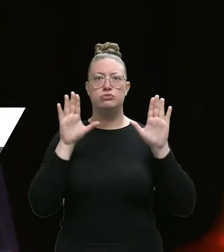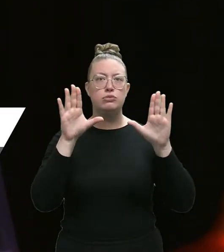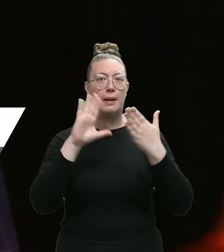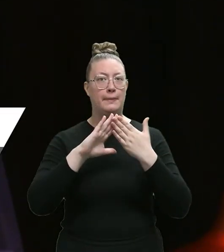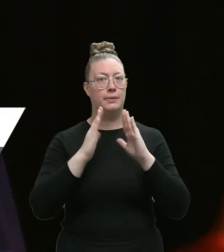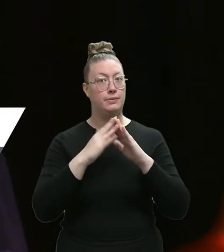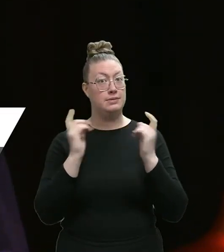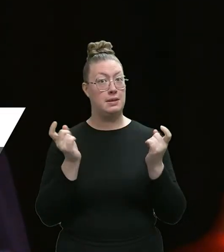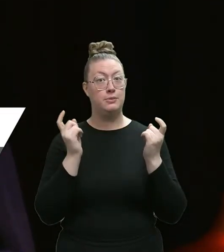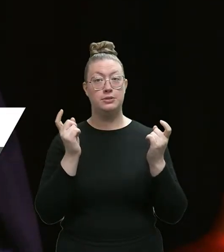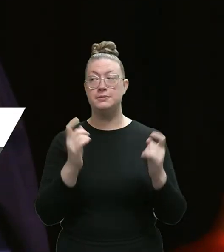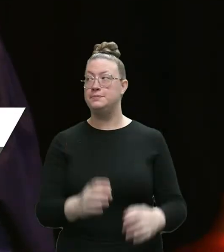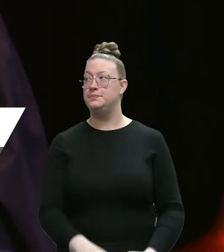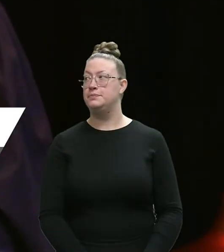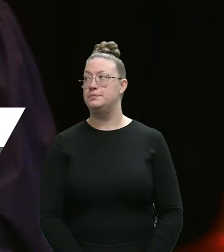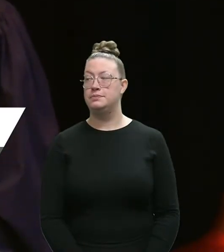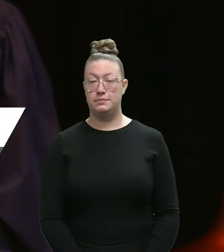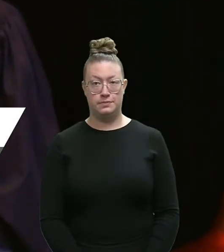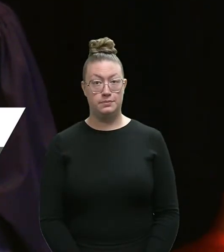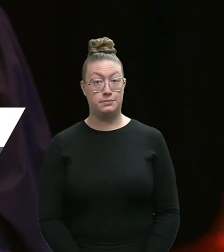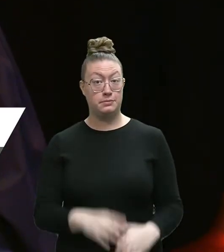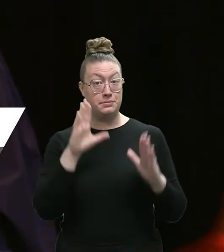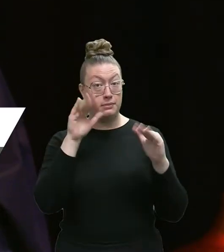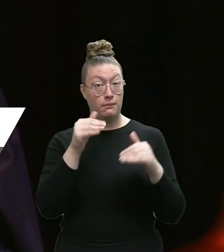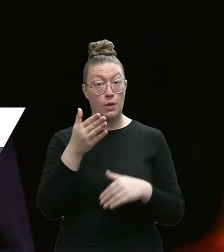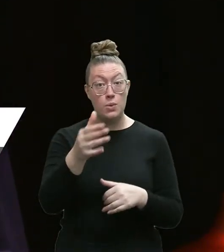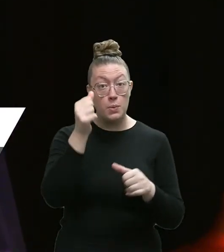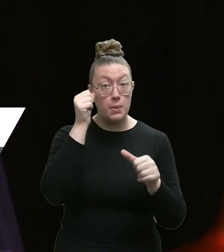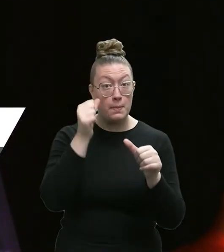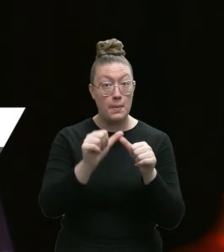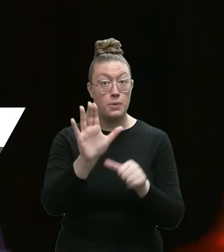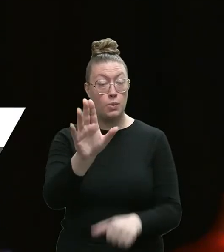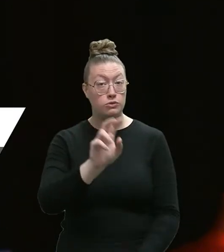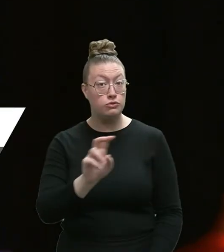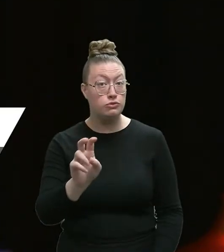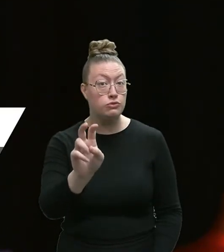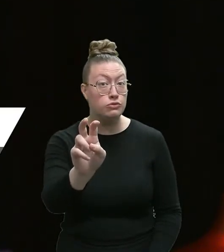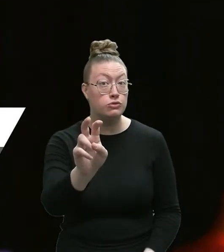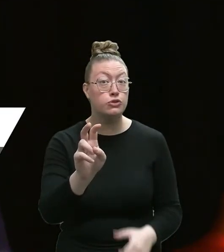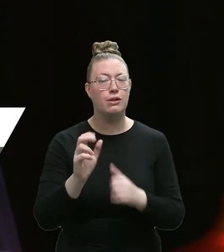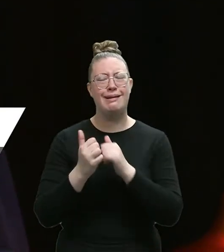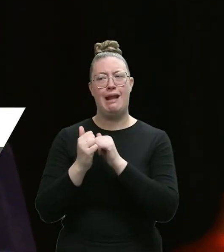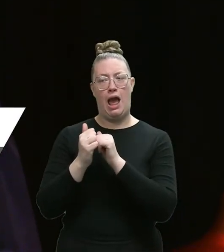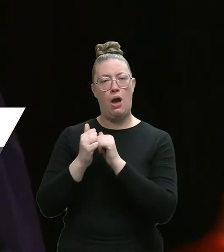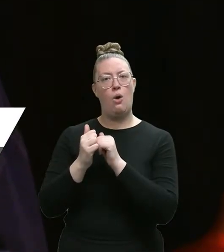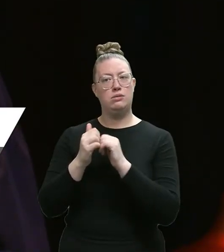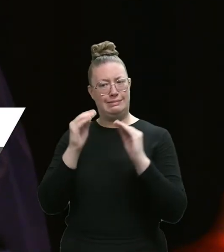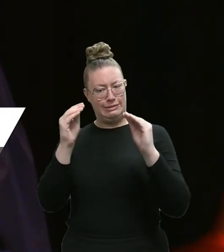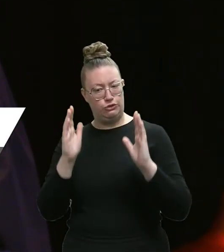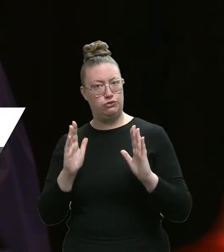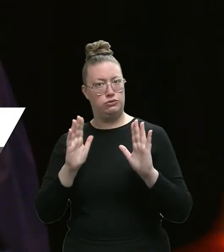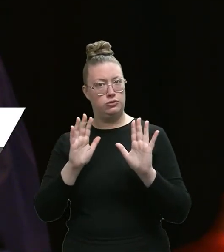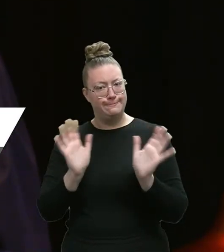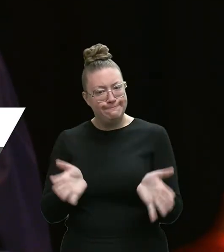and I know he's going on too a computer science program right here, so he'll be around.